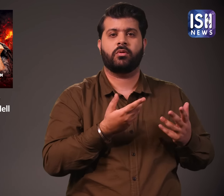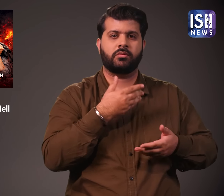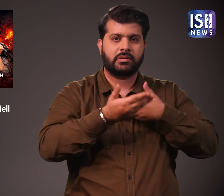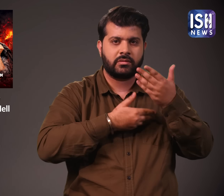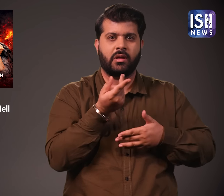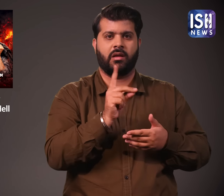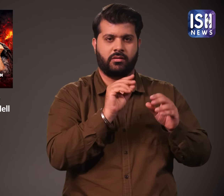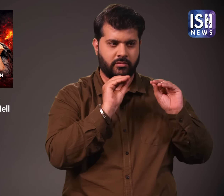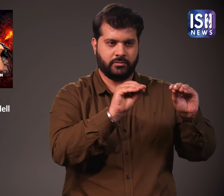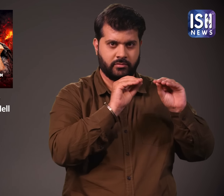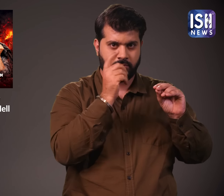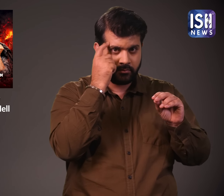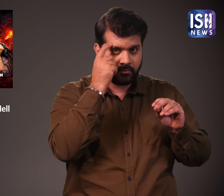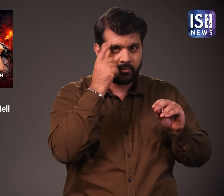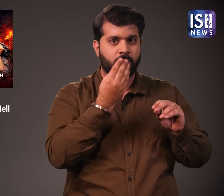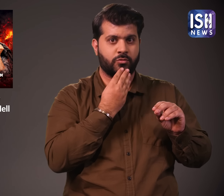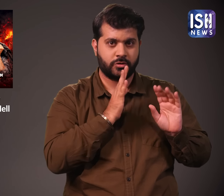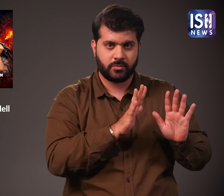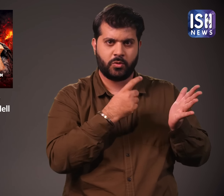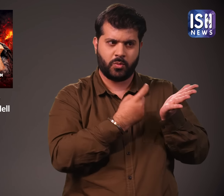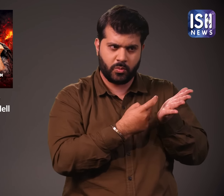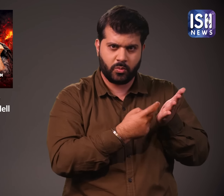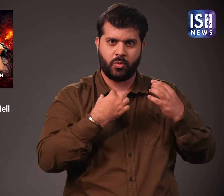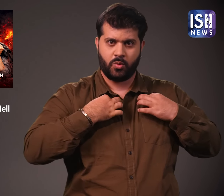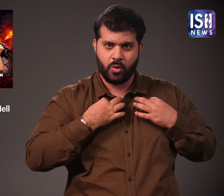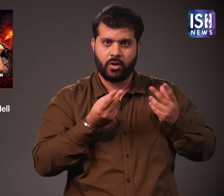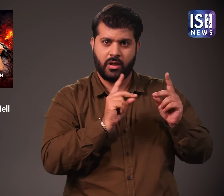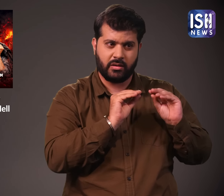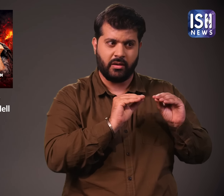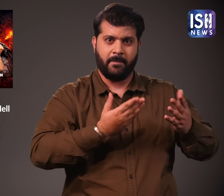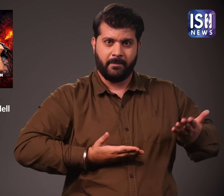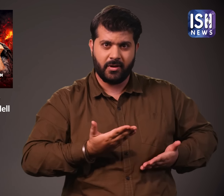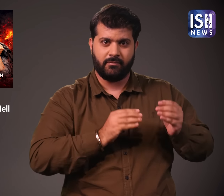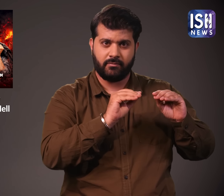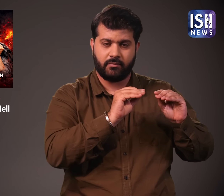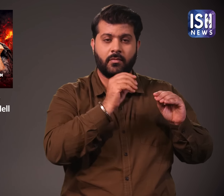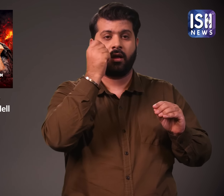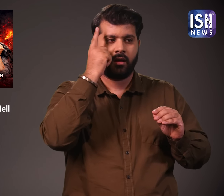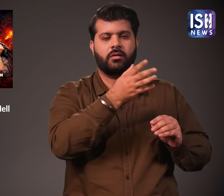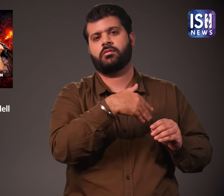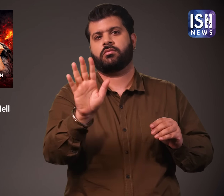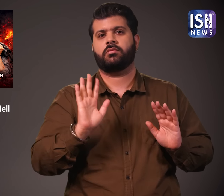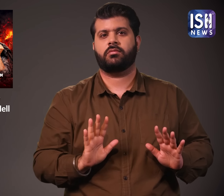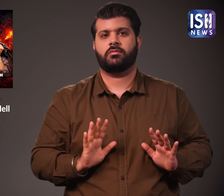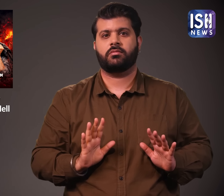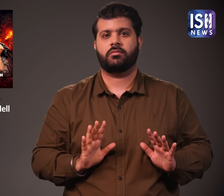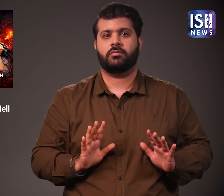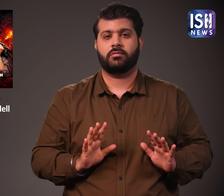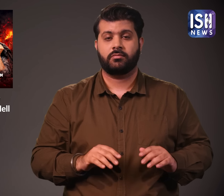re-education classes on Islamic law, where they are taught proper behavior and how to follow the rules.